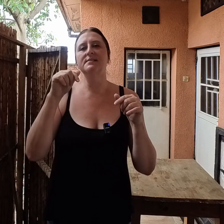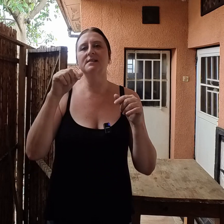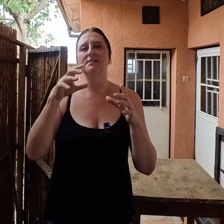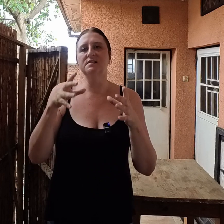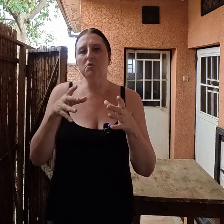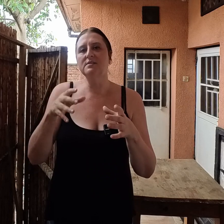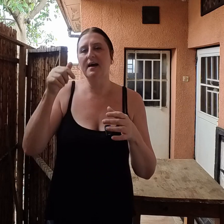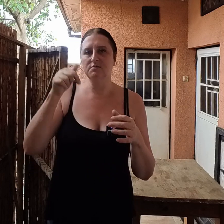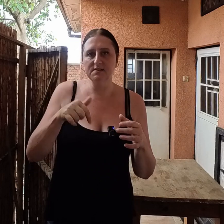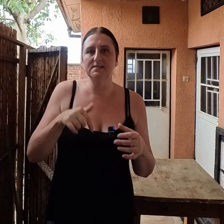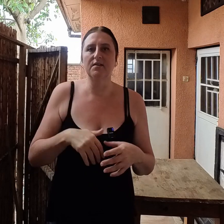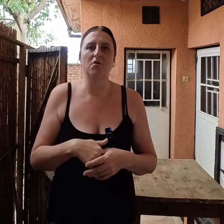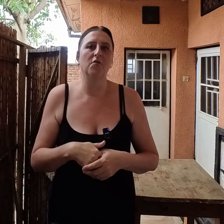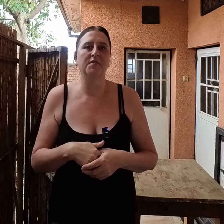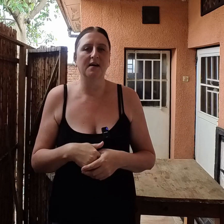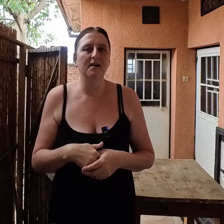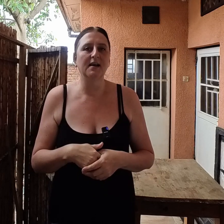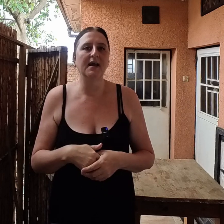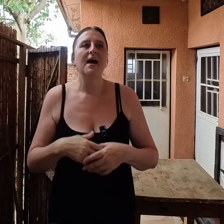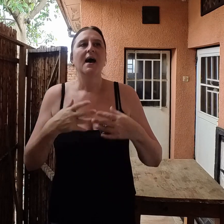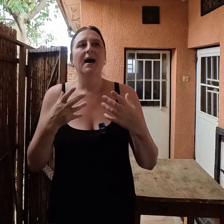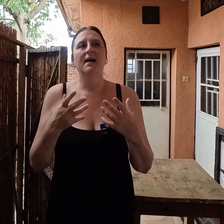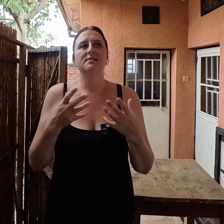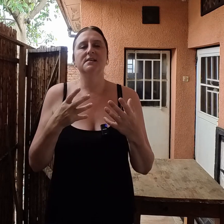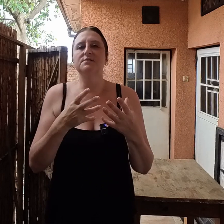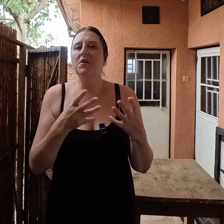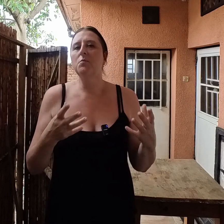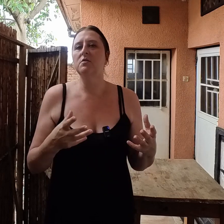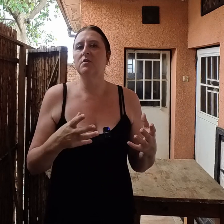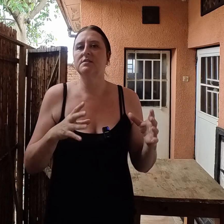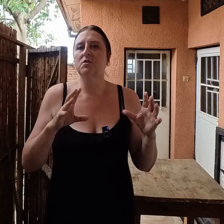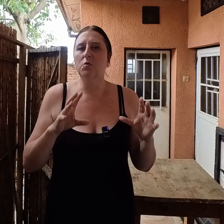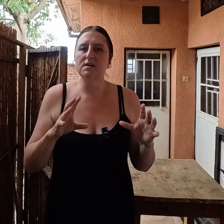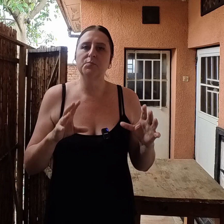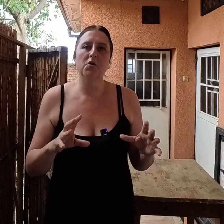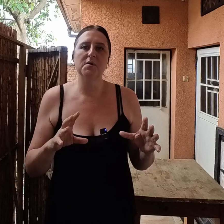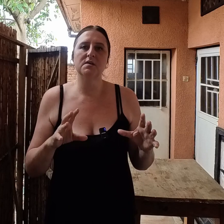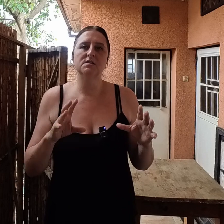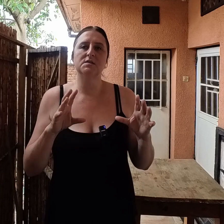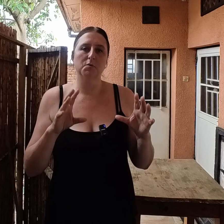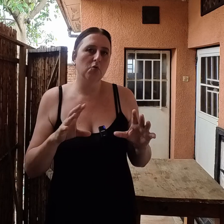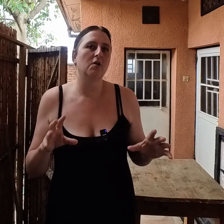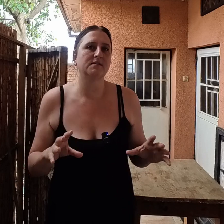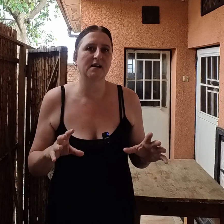is a small town just south of Kigali, and it's very well known. It's got quite a prominent memorial